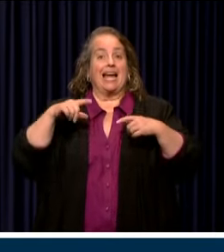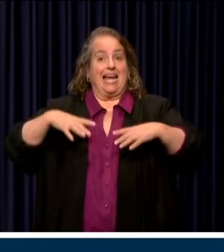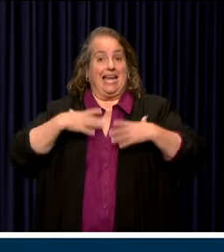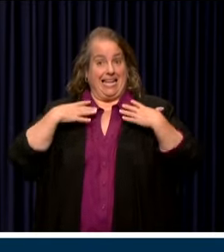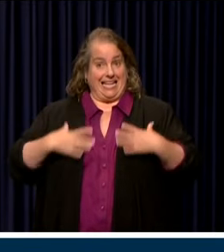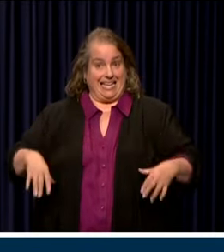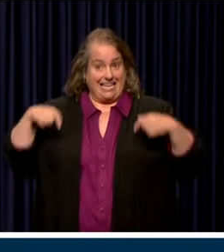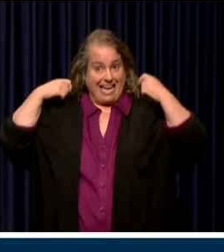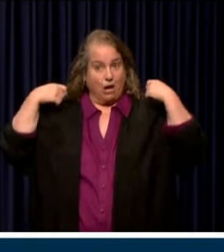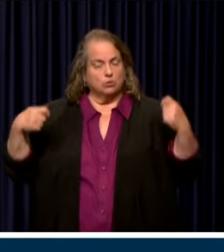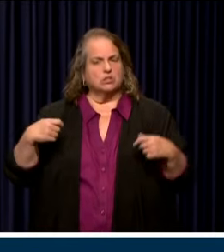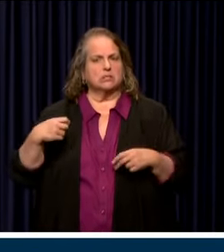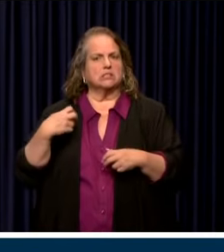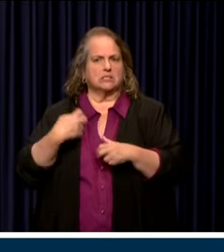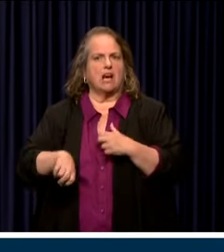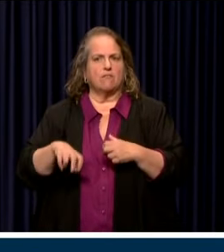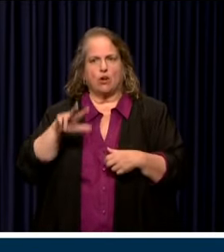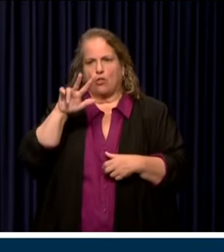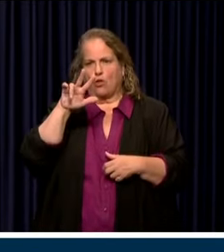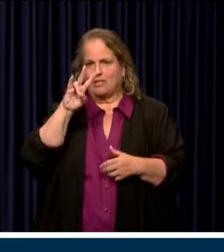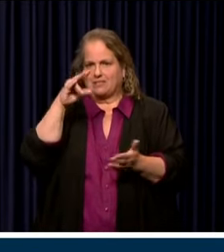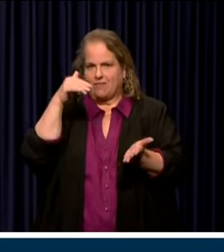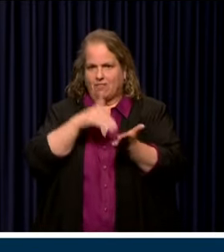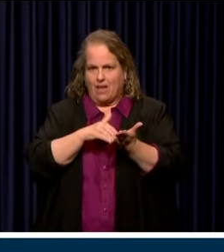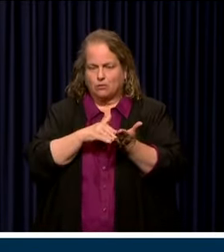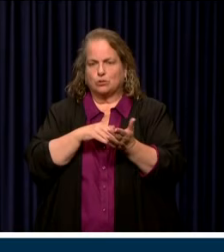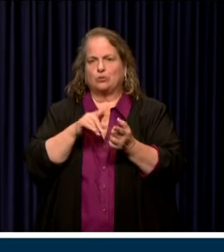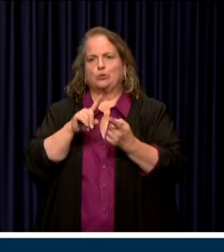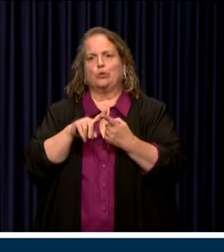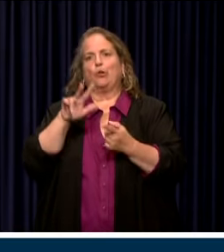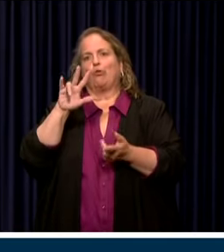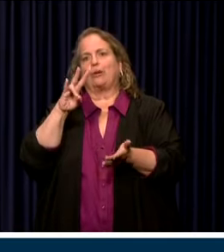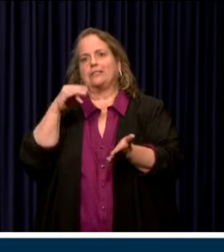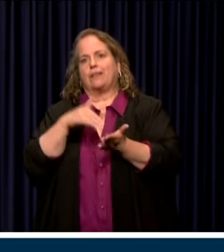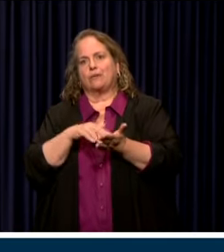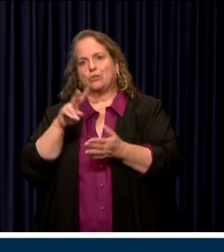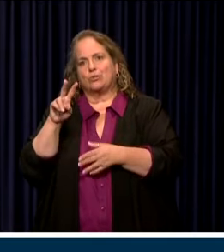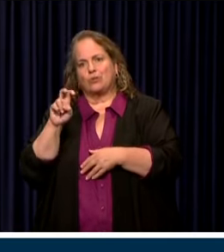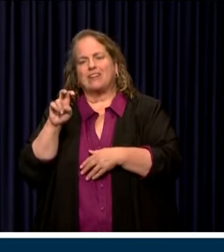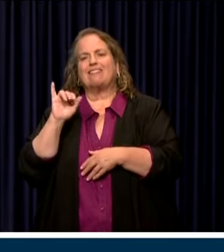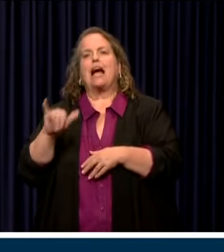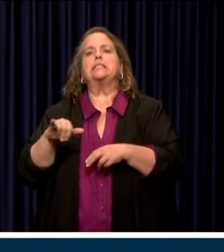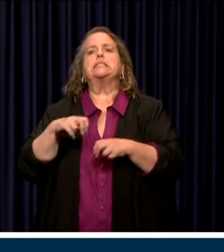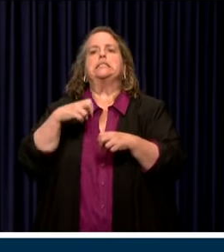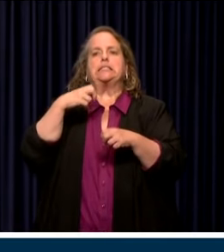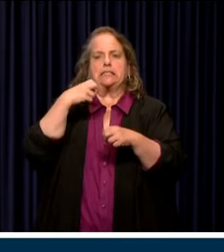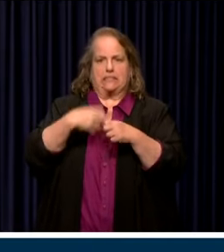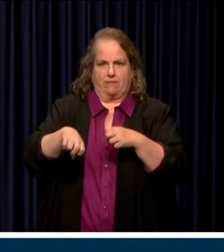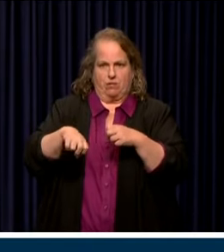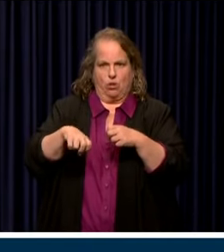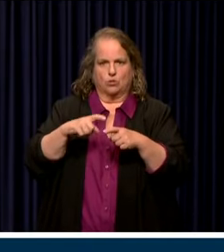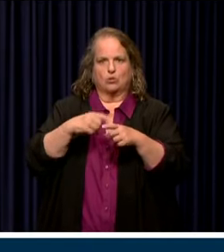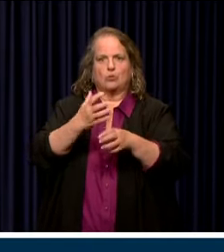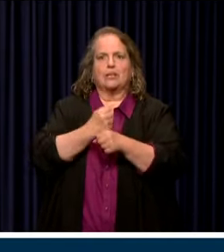THAT'S GOING TO BE IMPORTANT. ONE OF THE THINGS WE'RE WORKING WITH ON OUR HOSPITAL SYSTEMS IS